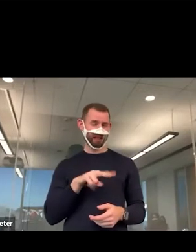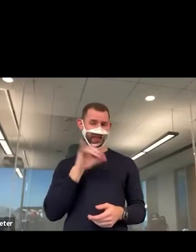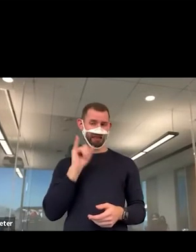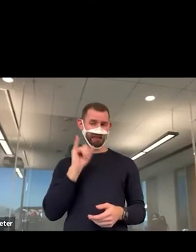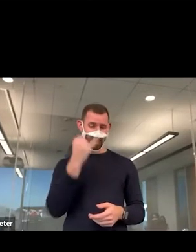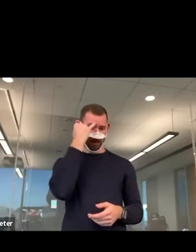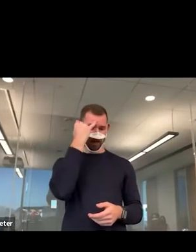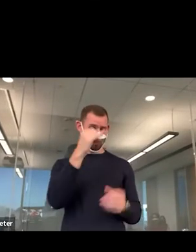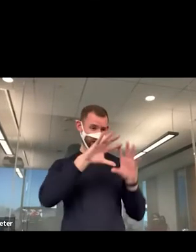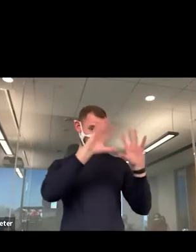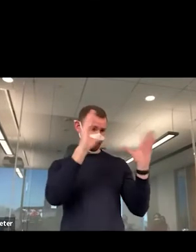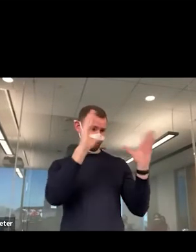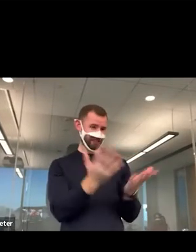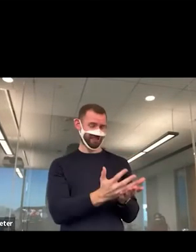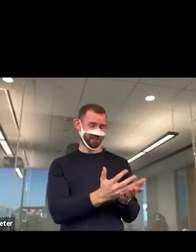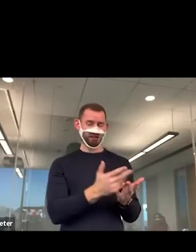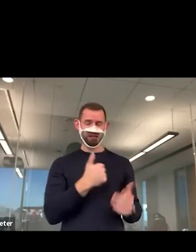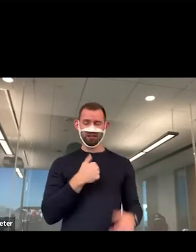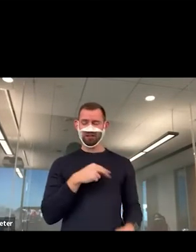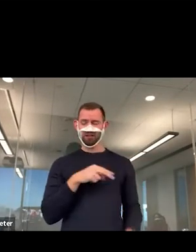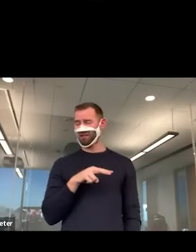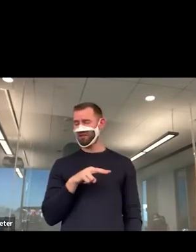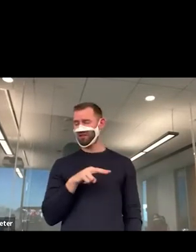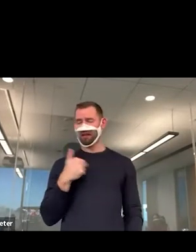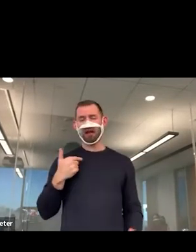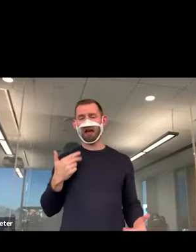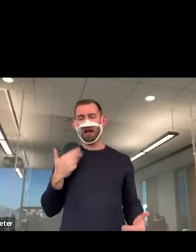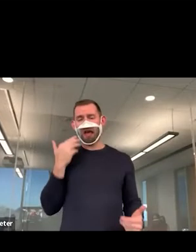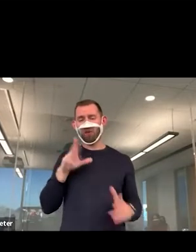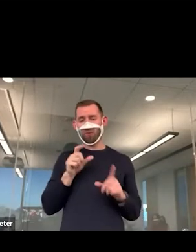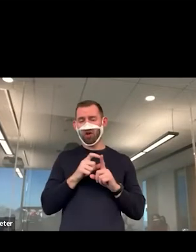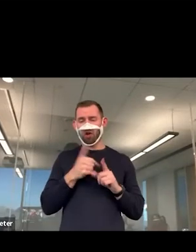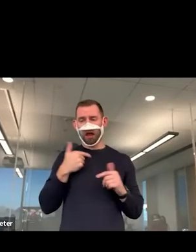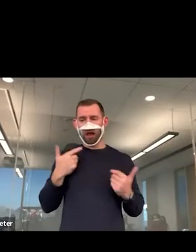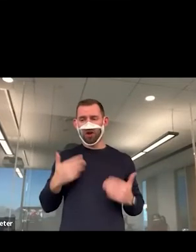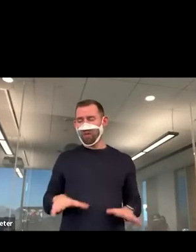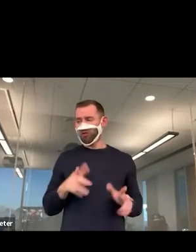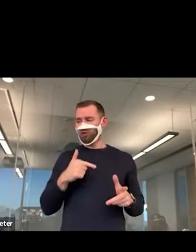i don't want to use the terminology it just really frustrated me it frustrated me to no end